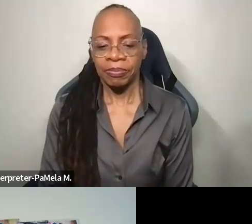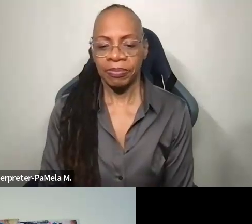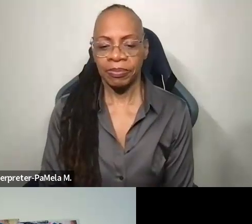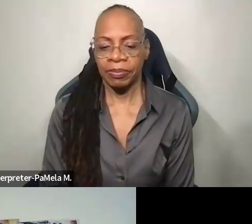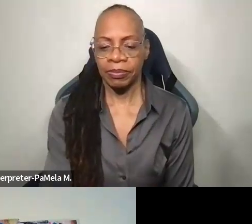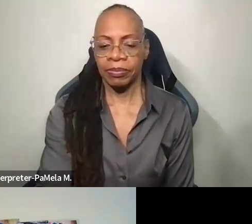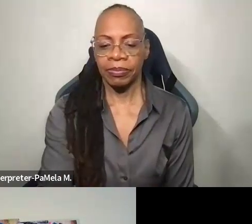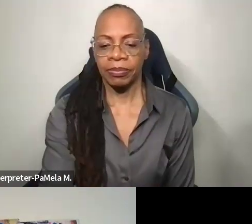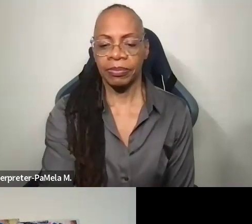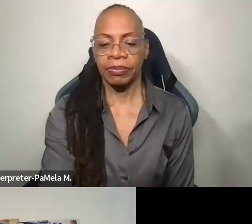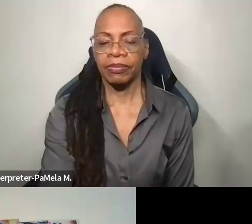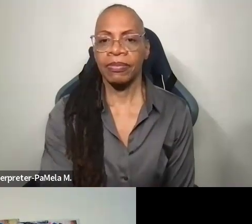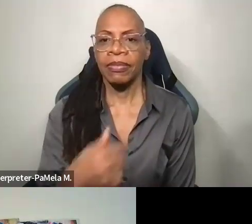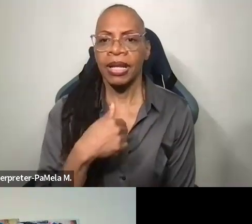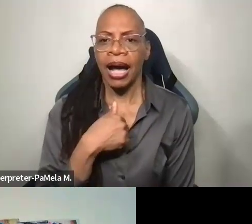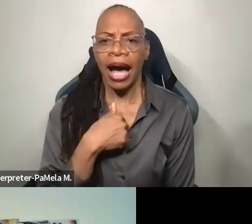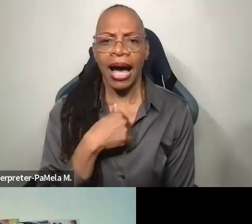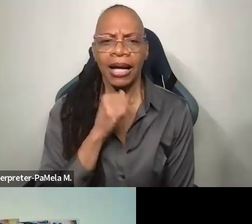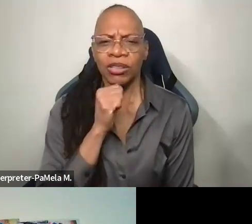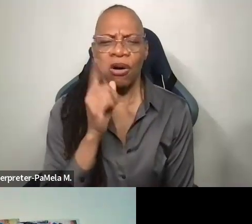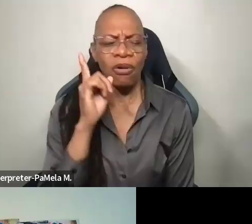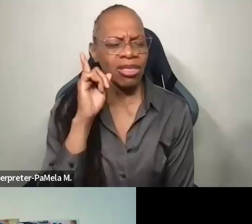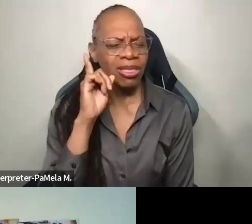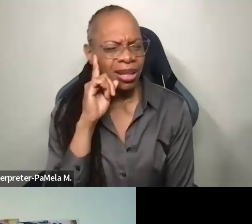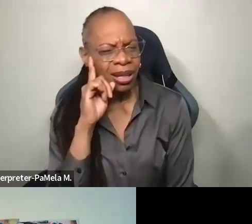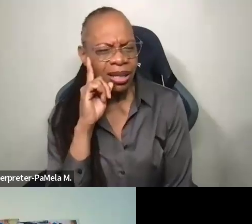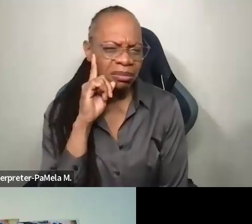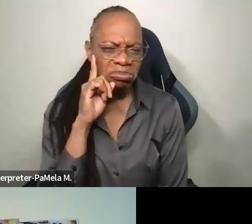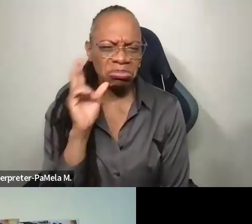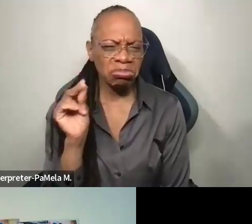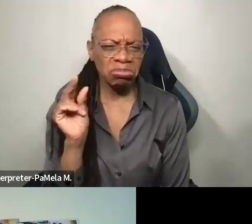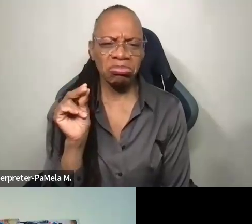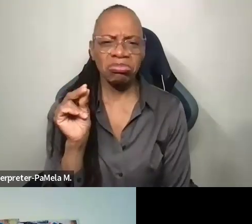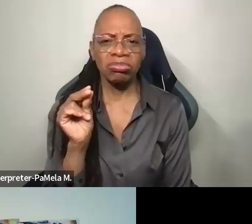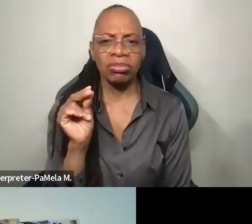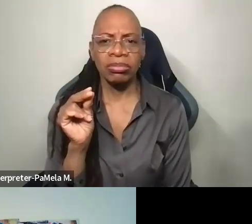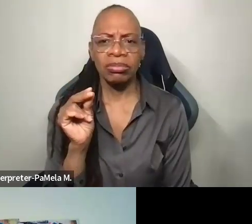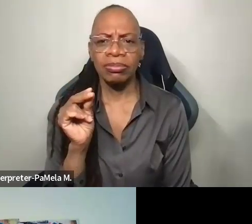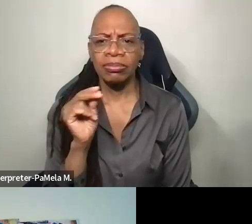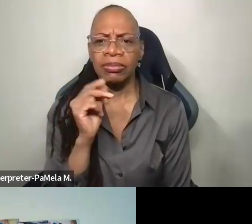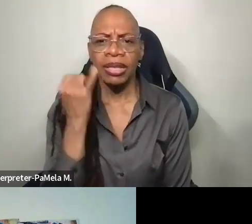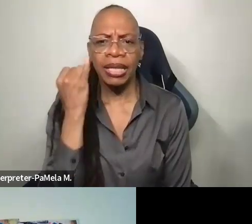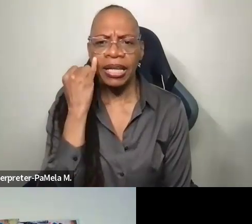I don't think so. There were some really good questions that came in,